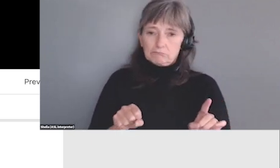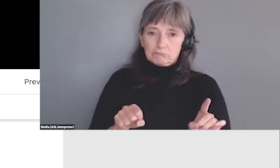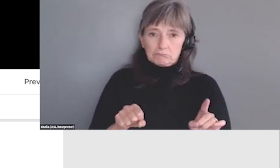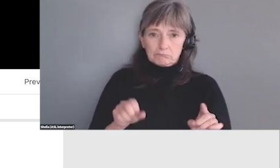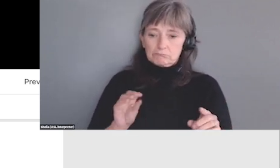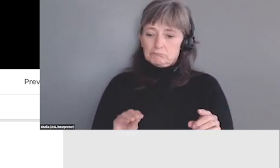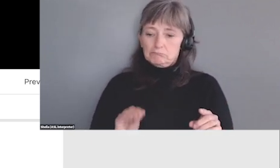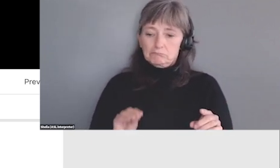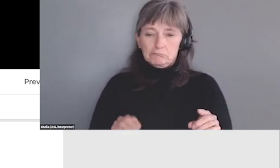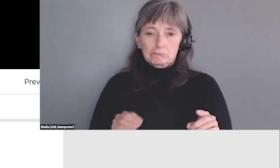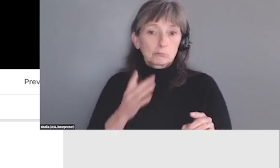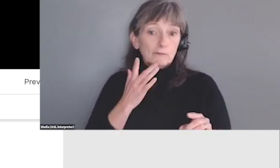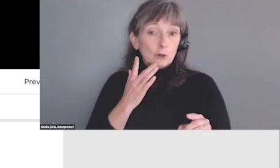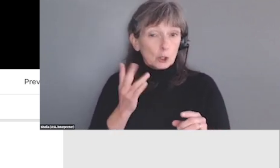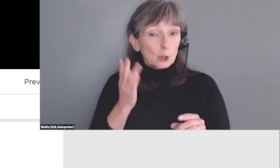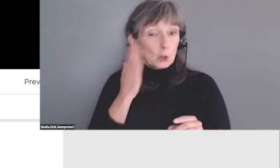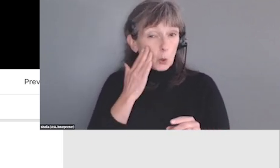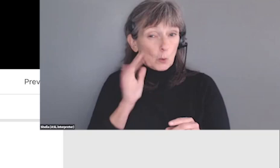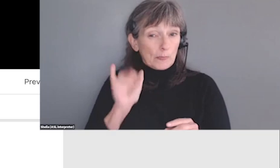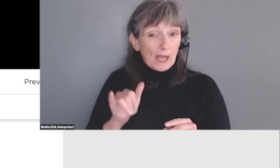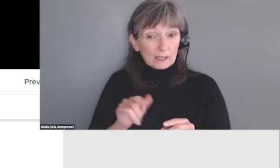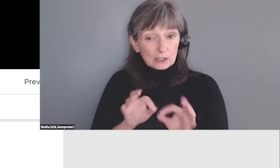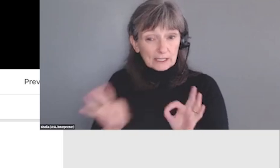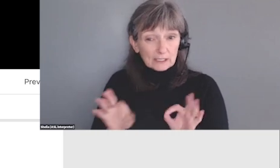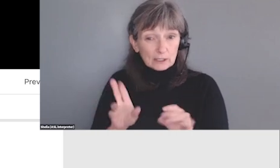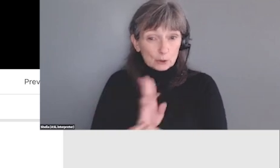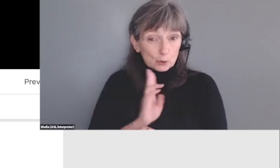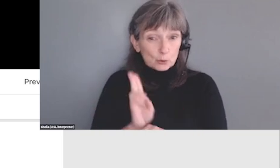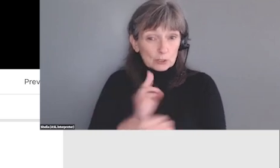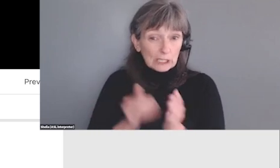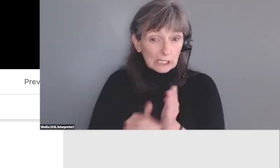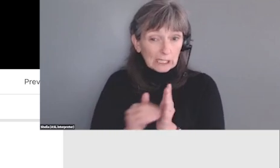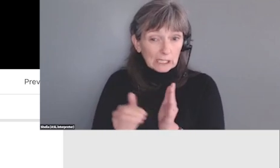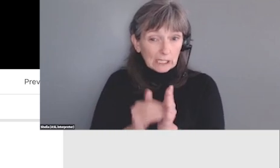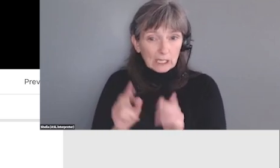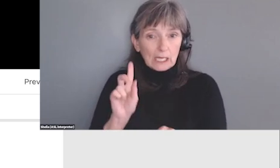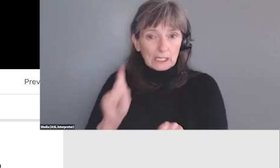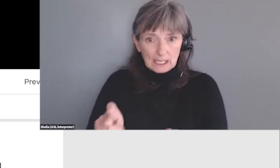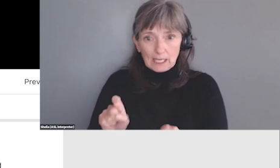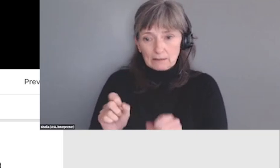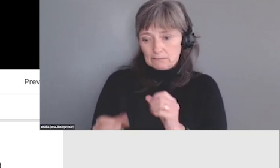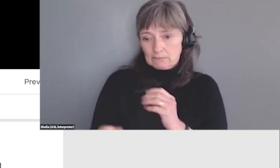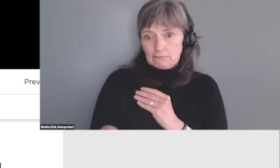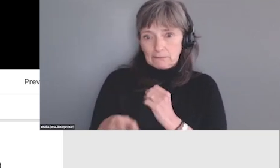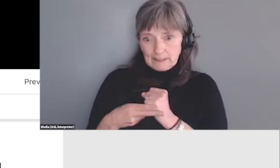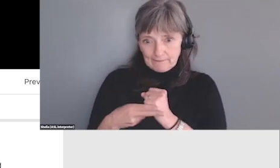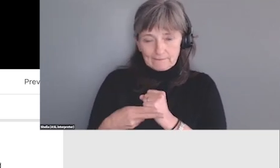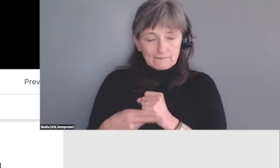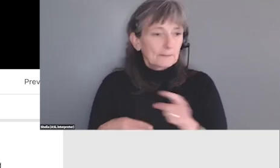Okay, so that is a very brief overview of the knowledge base. Barbara will be going